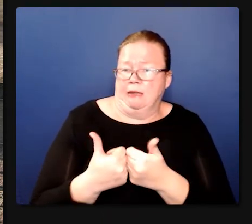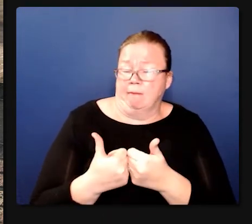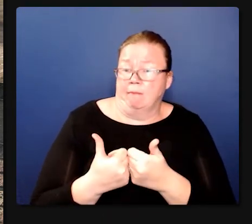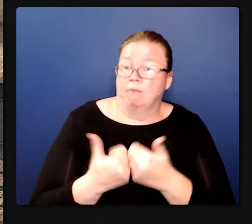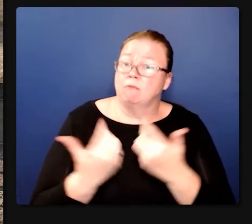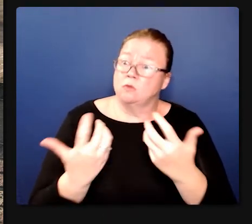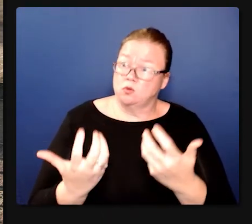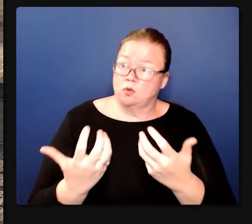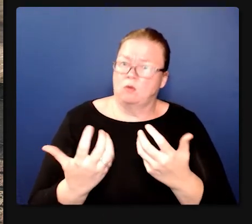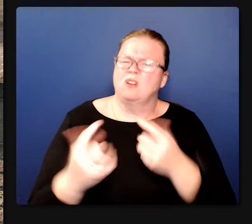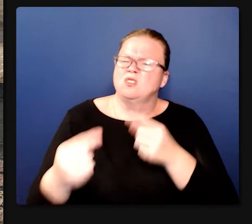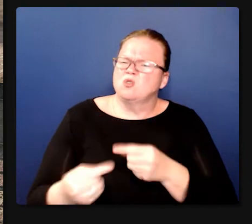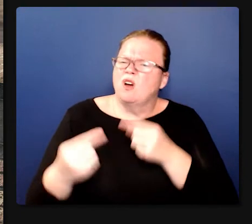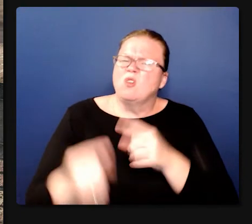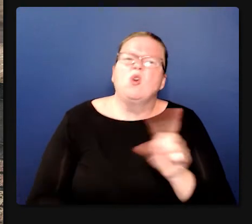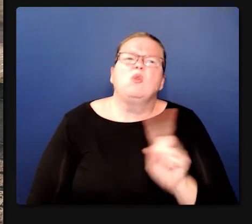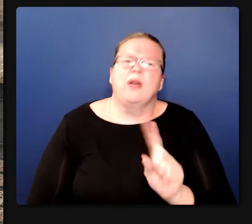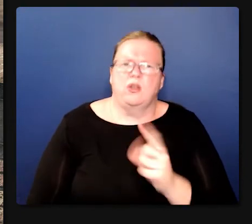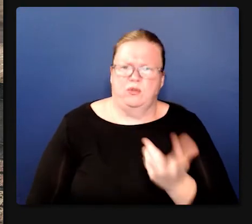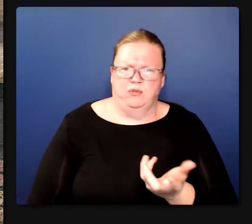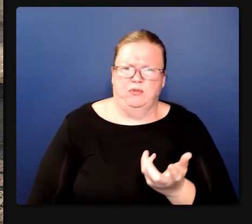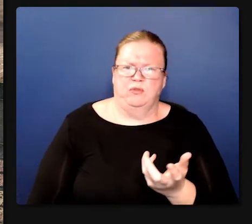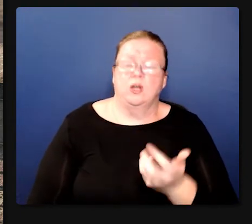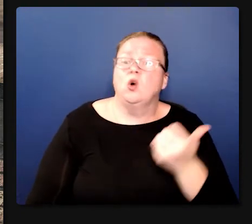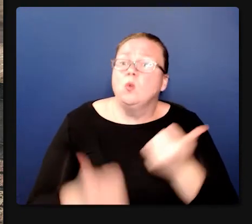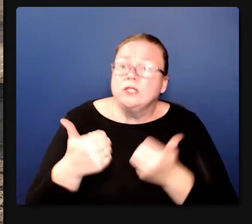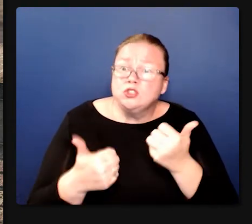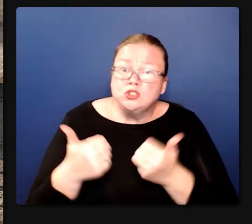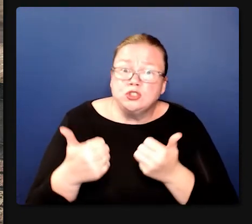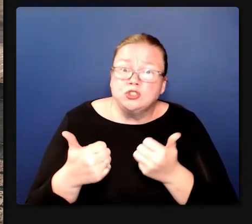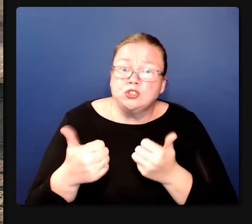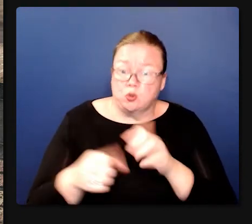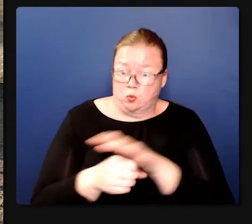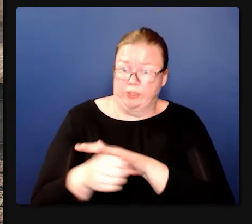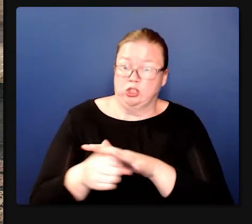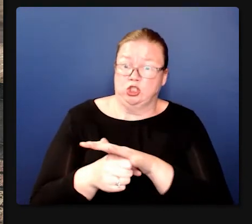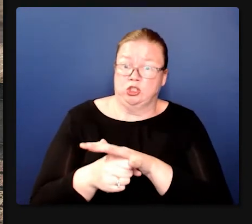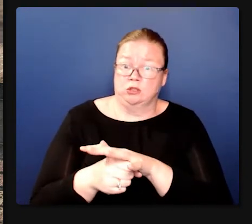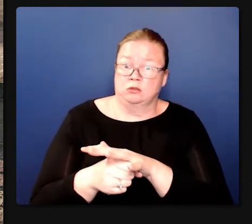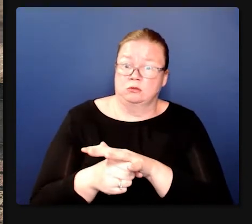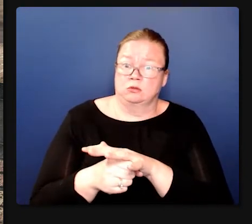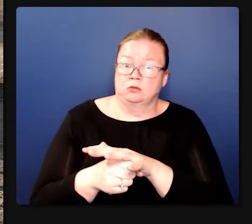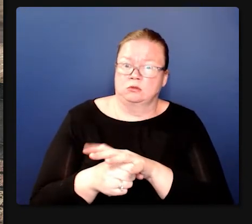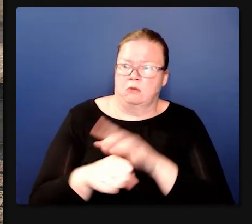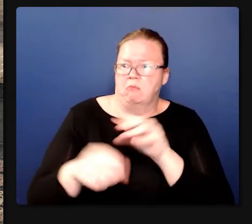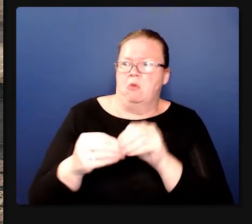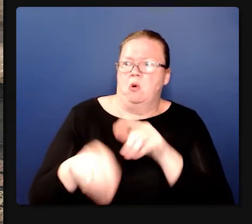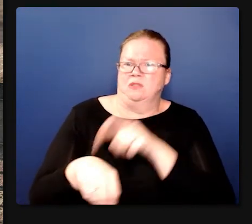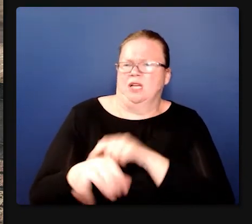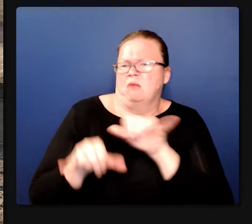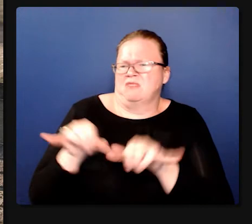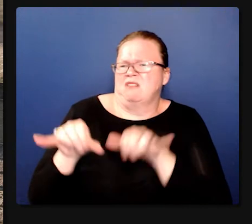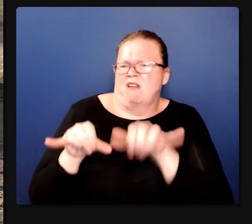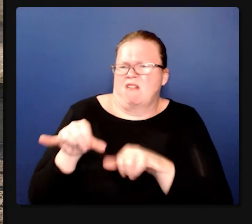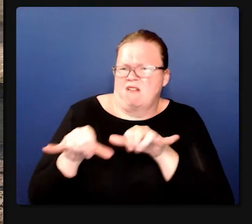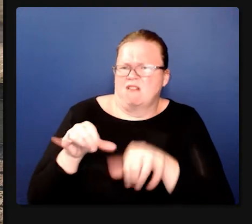so where are they struggling like, you know, which region are they spending more time in the game